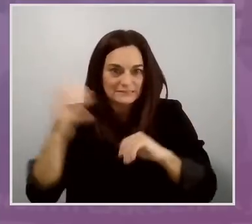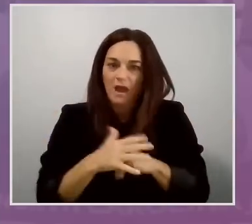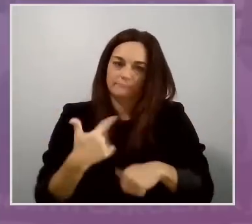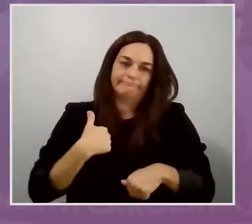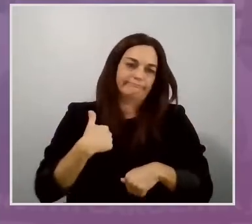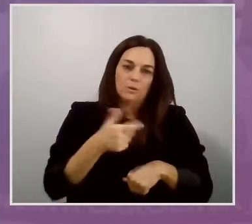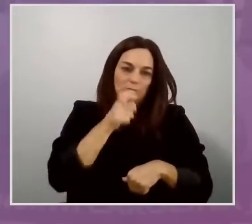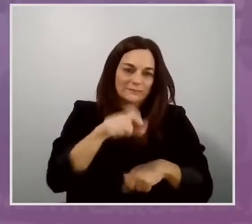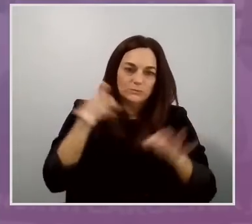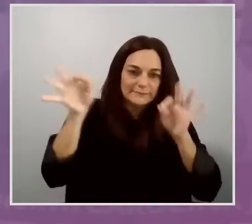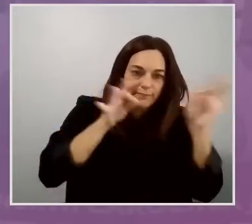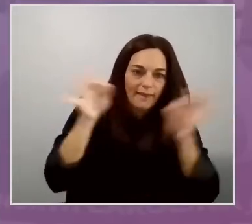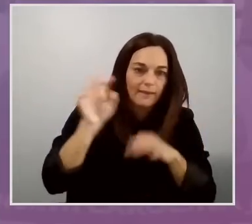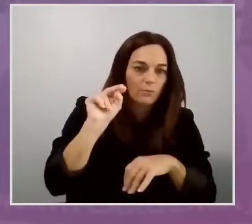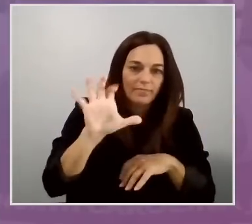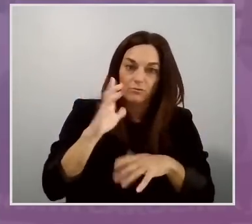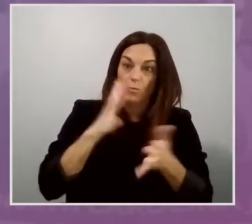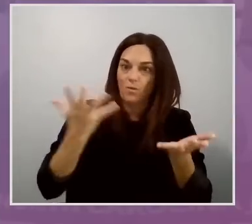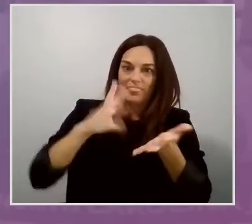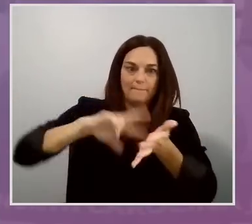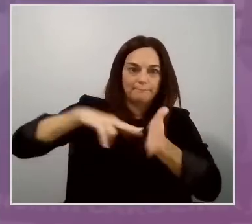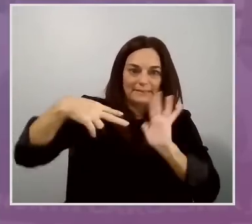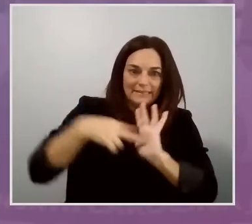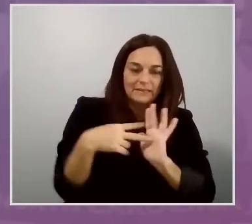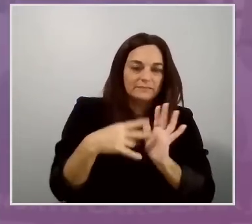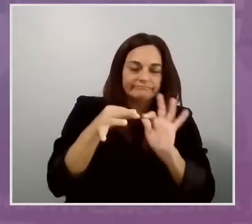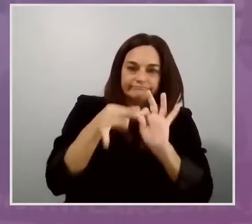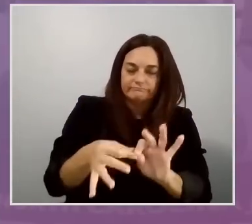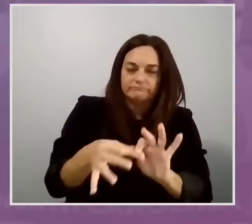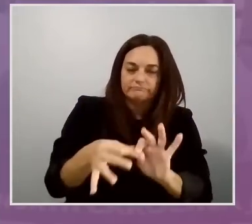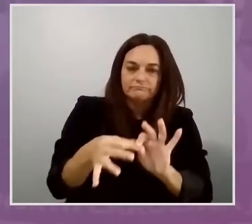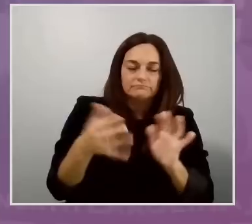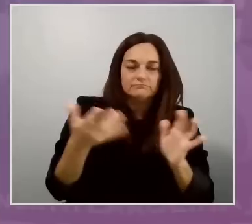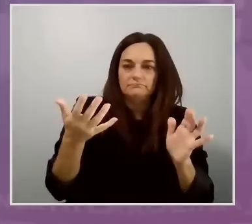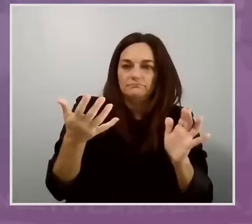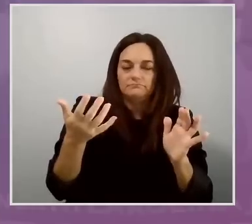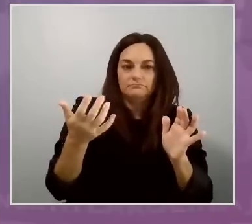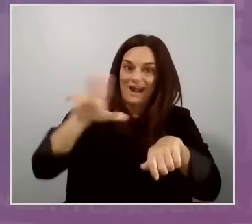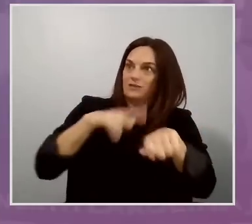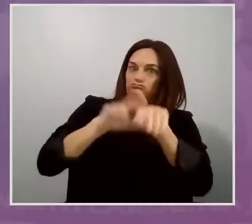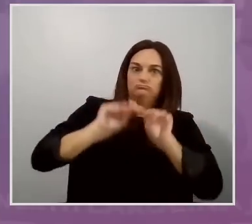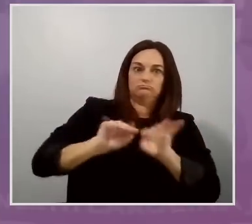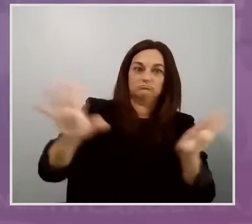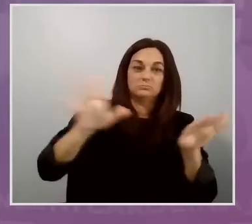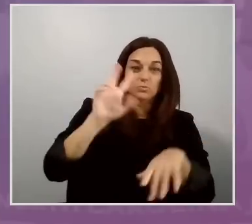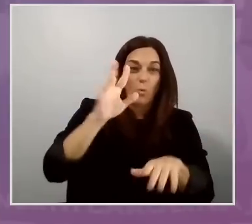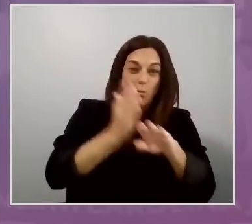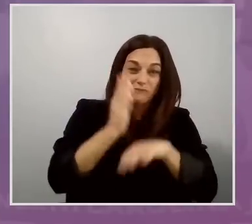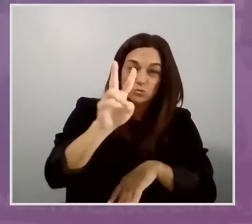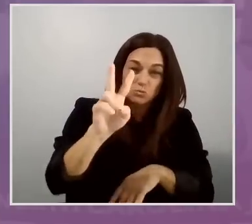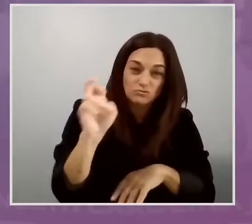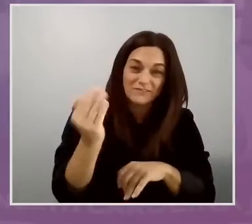COVID AND WHAT THAT HAS MEANT IN TERMS OF A PUBLIC HEALTH